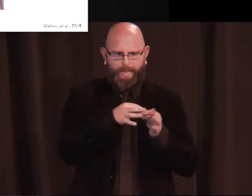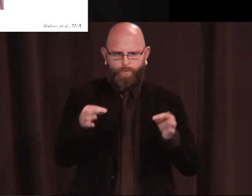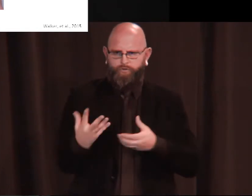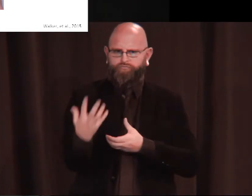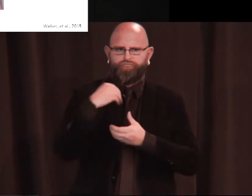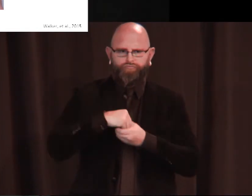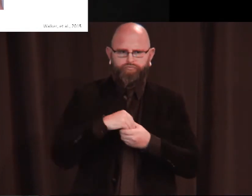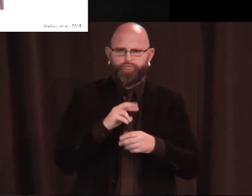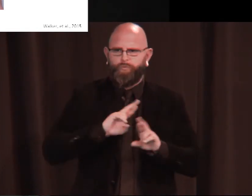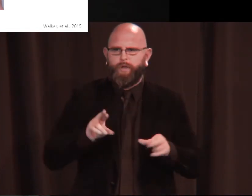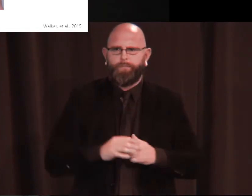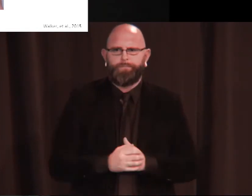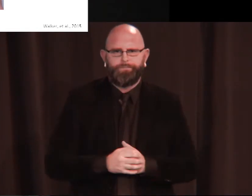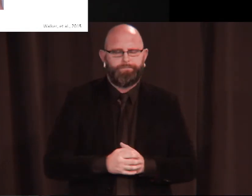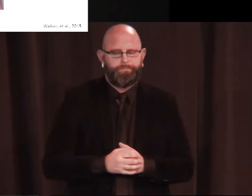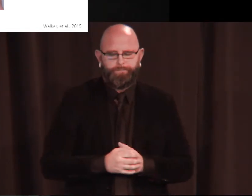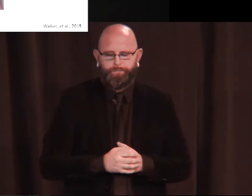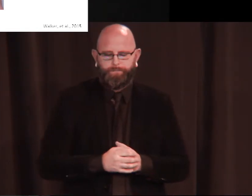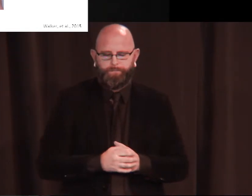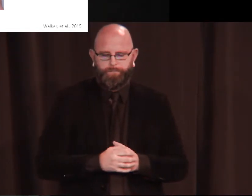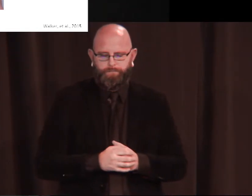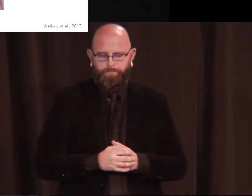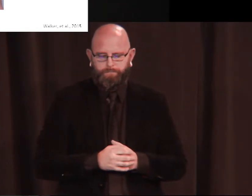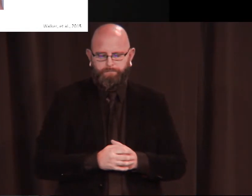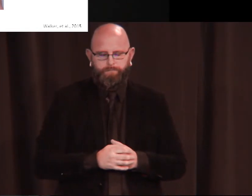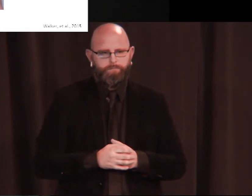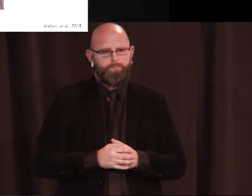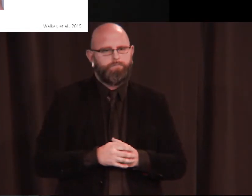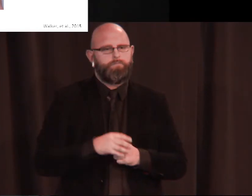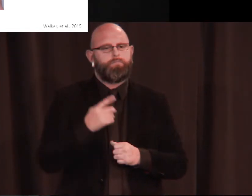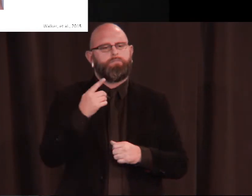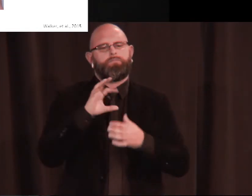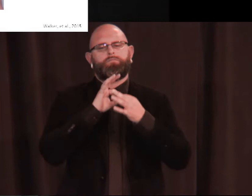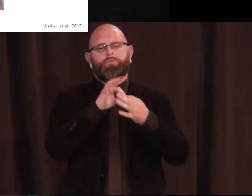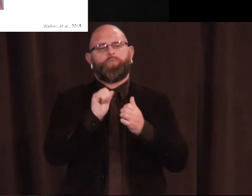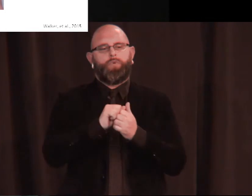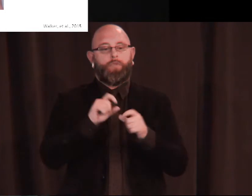Another question we have, so, we looked at how well fit the hearing aids are,